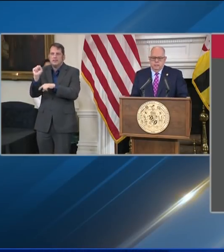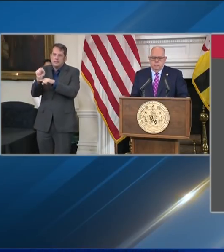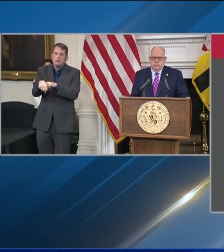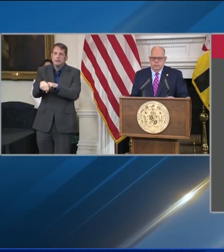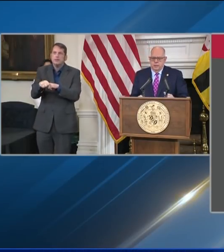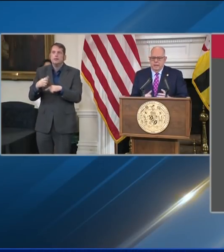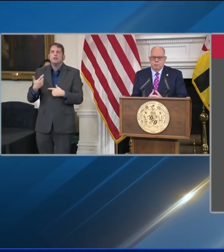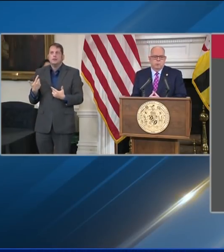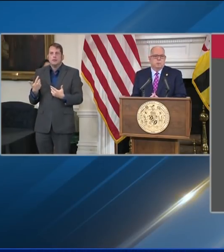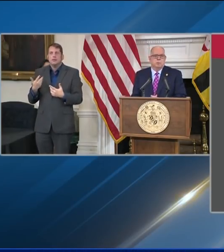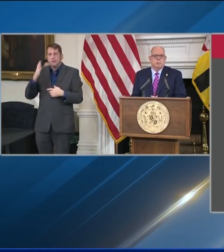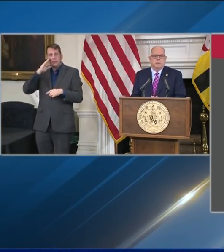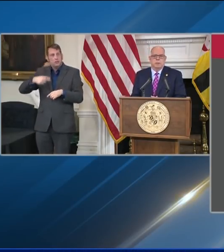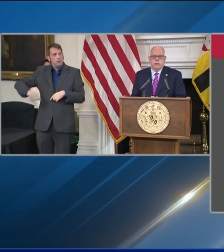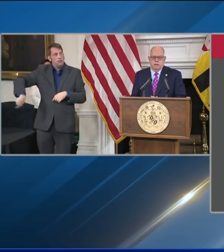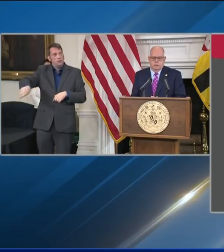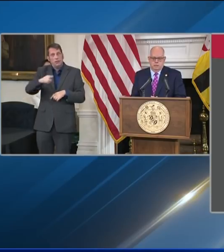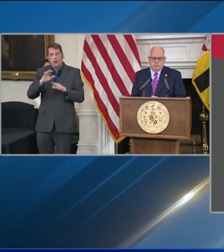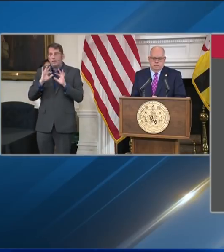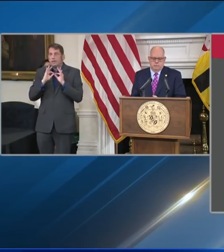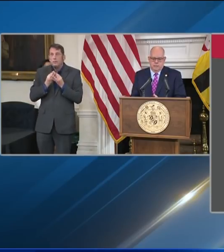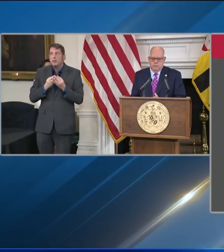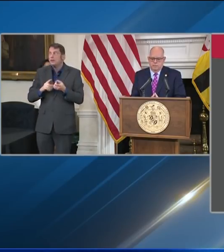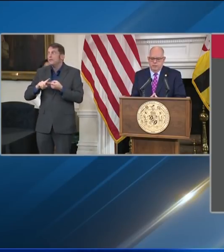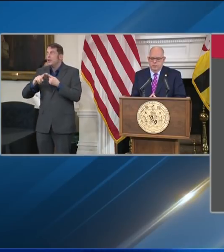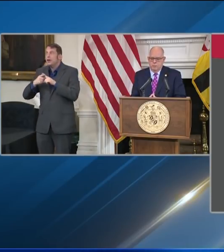YOUR FAMILY AND FRIENDS ARE COUNTING ON YOU.